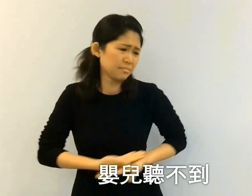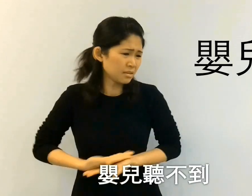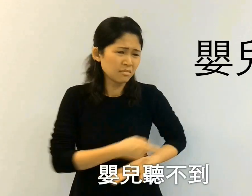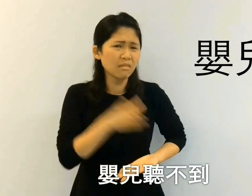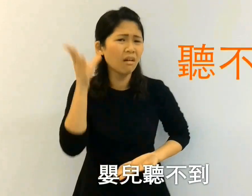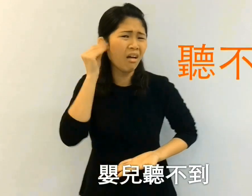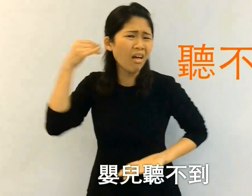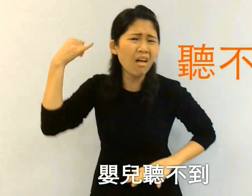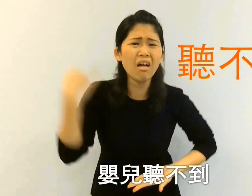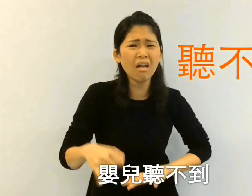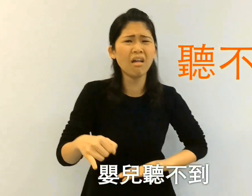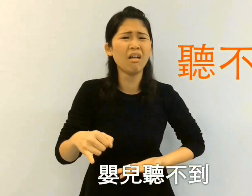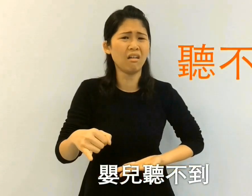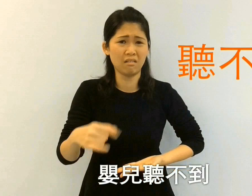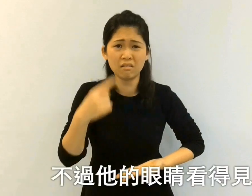Infant can’t hear!